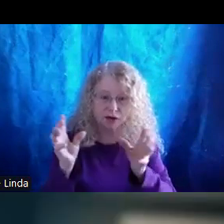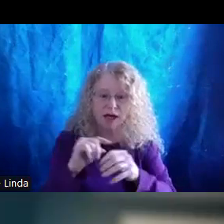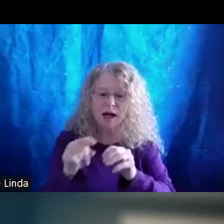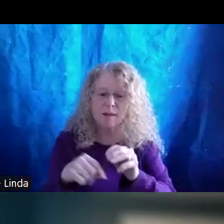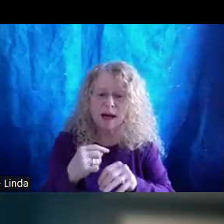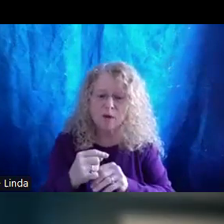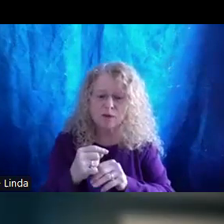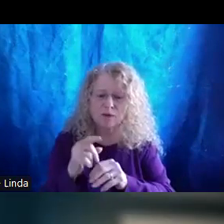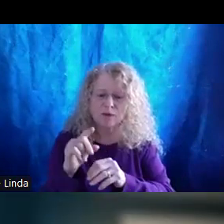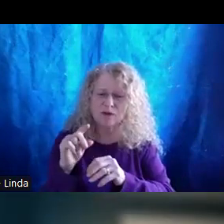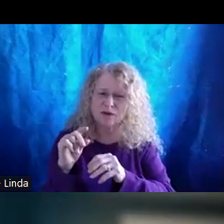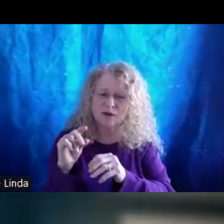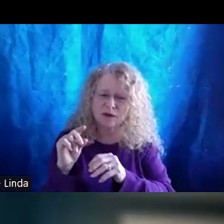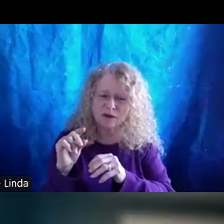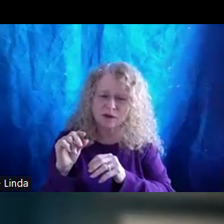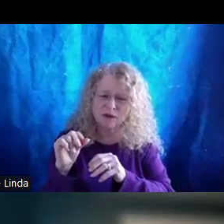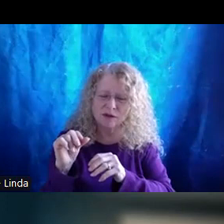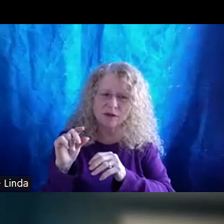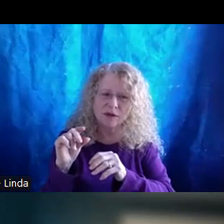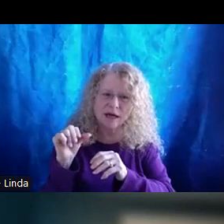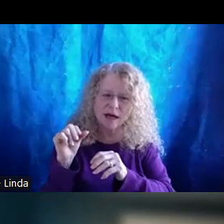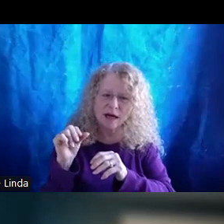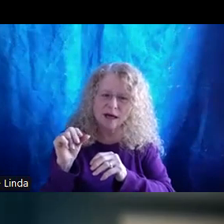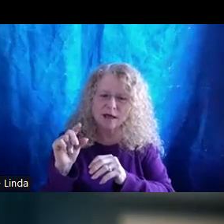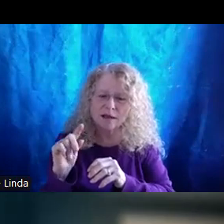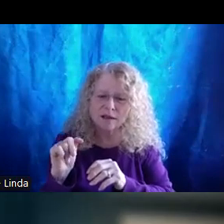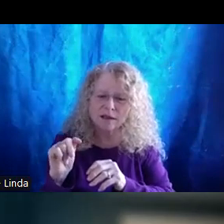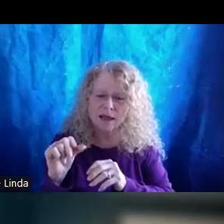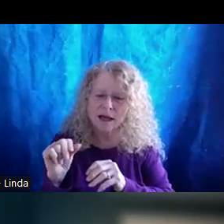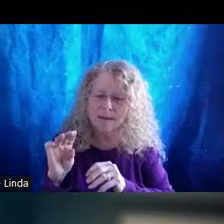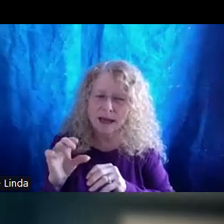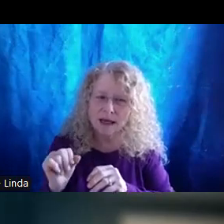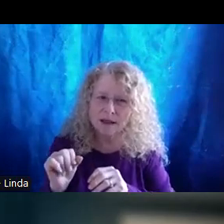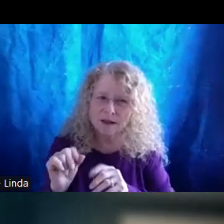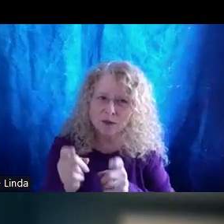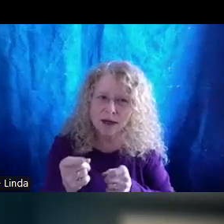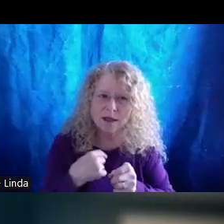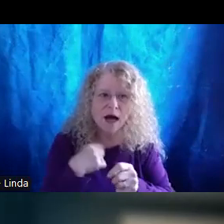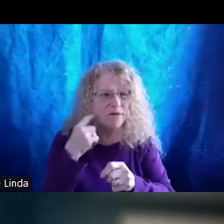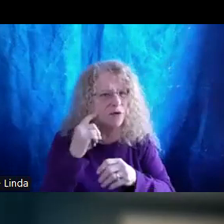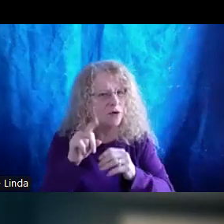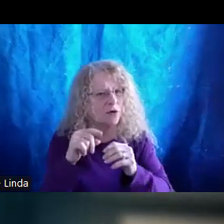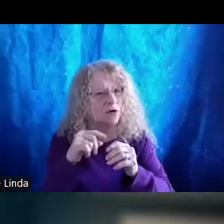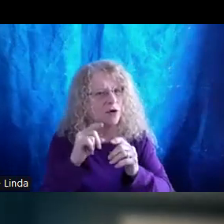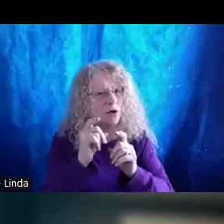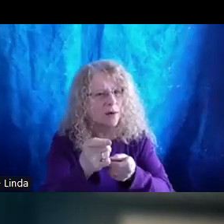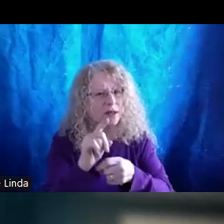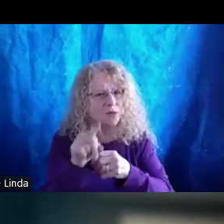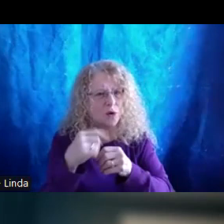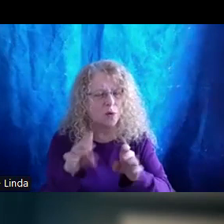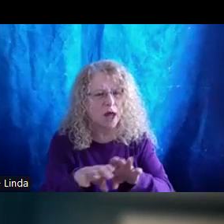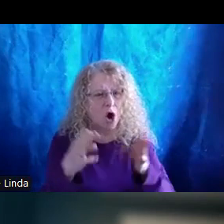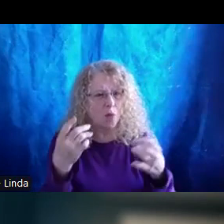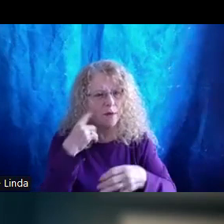I HAVE BEEN TOLD DV GRANTS ARE ONLY OPEN TO DV SURVIVORS WITH CHILDREN. IS THAT THE CASE